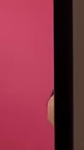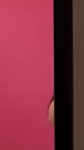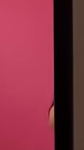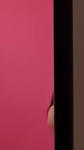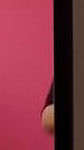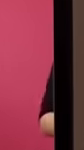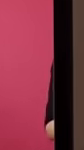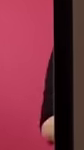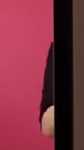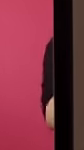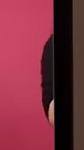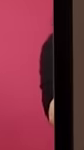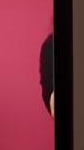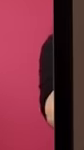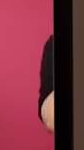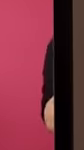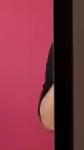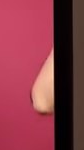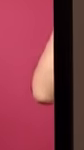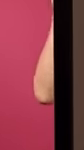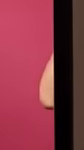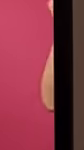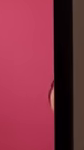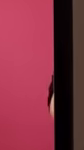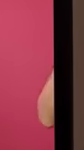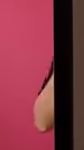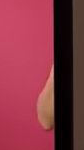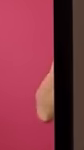union I return to the union I don't agree with you I agree with you union He is not